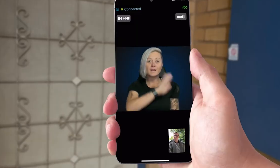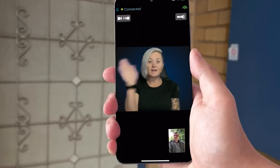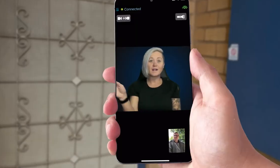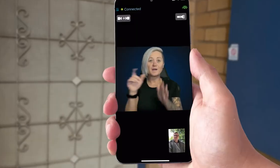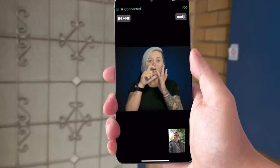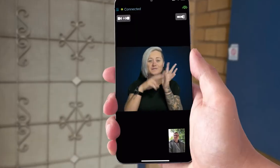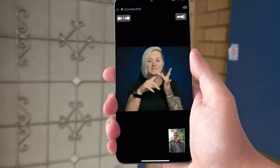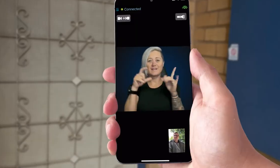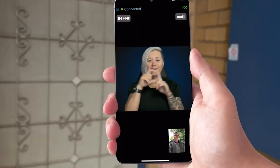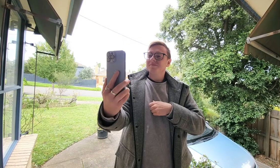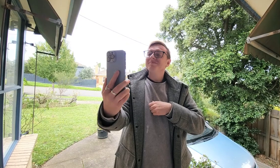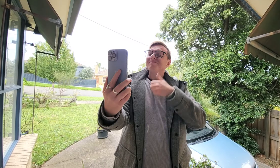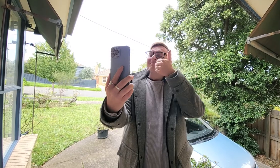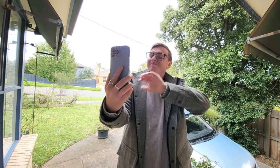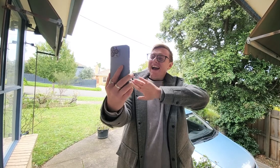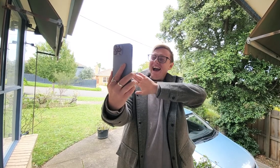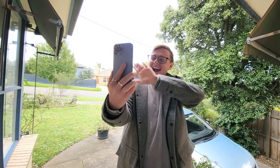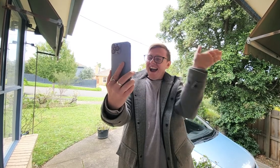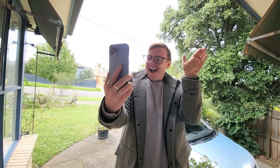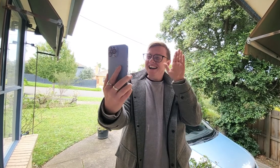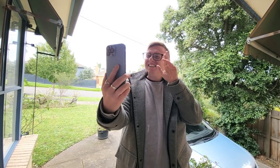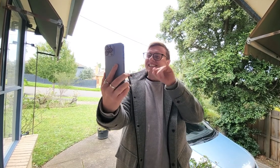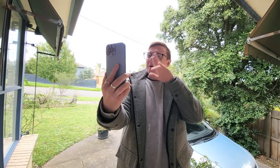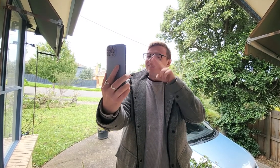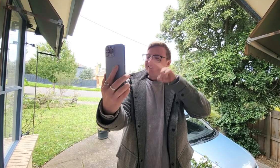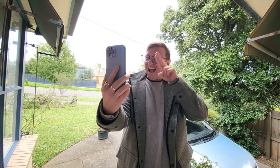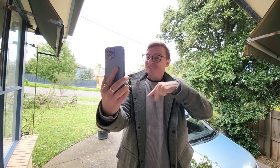Hello David Hello, Sam's Dad.